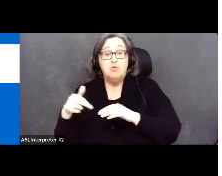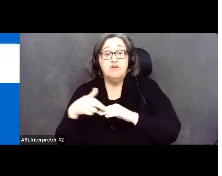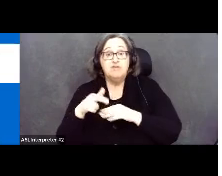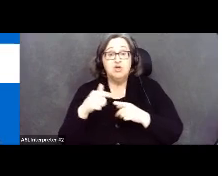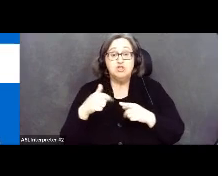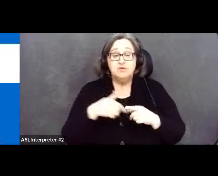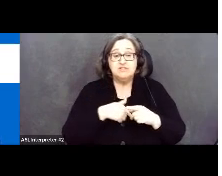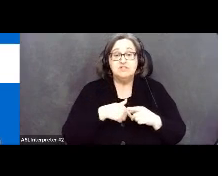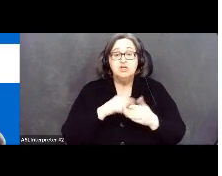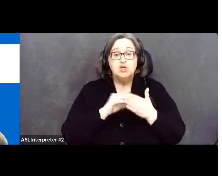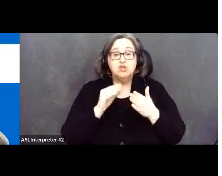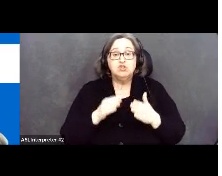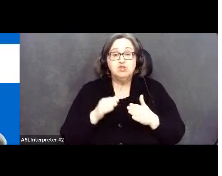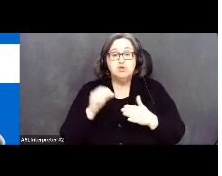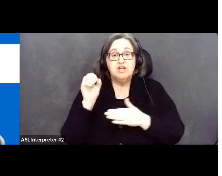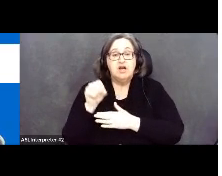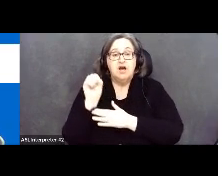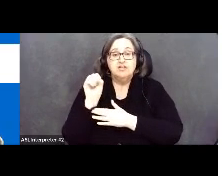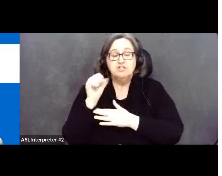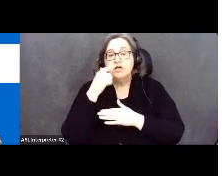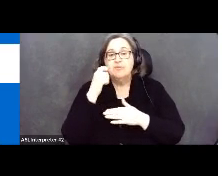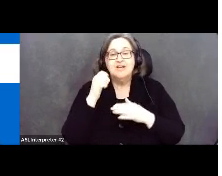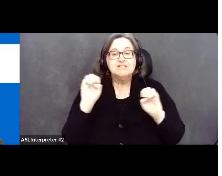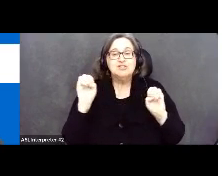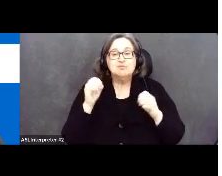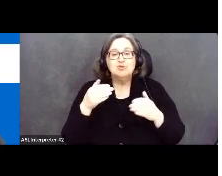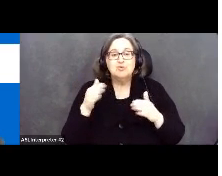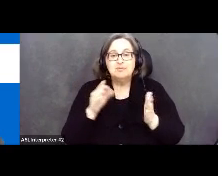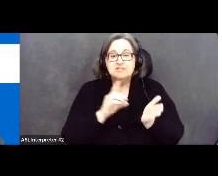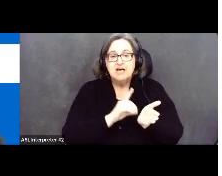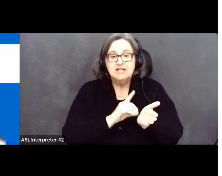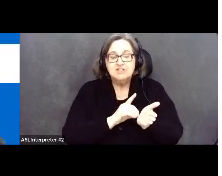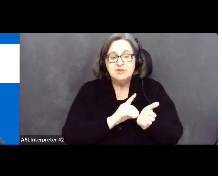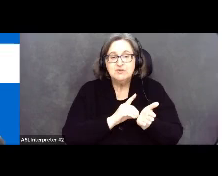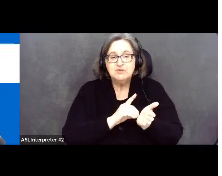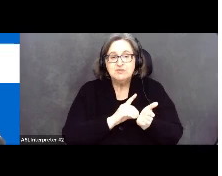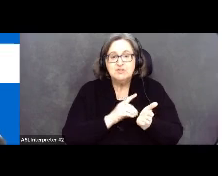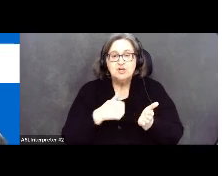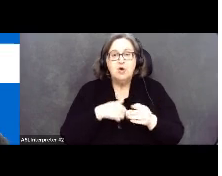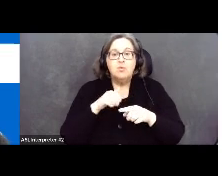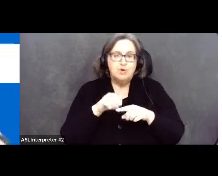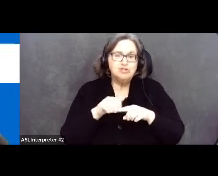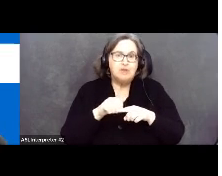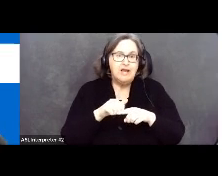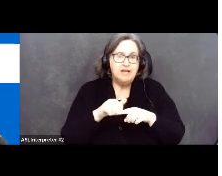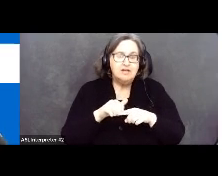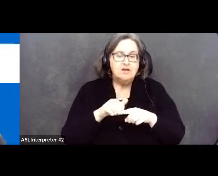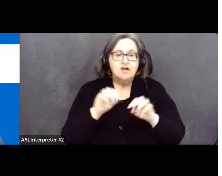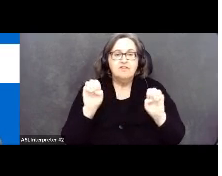student concussions, because the emergency room doctors, we brain them to make referrals to us.